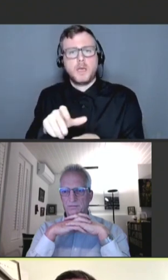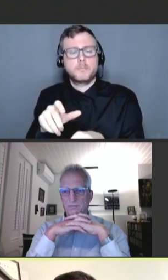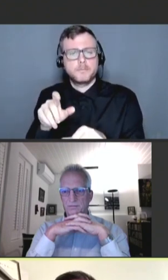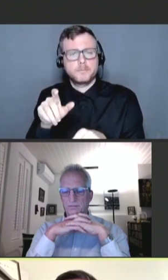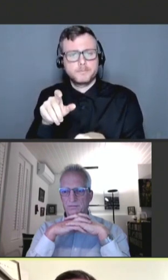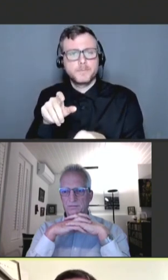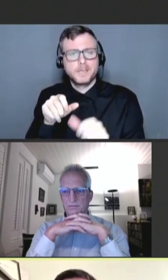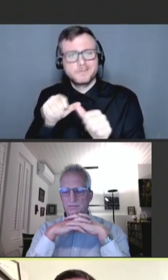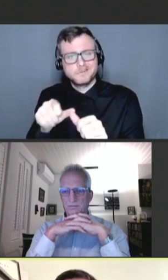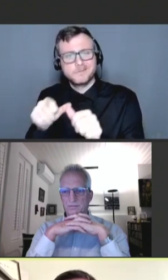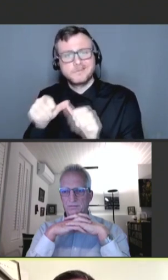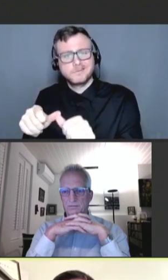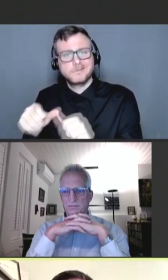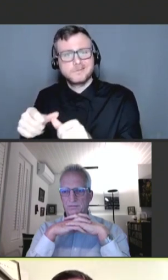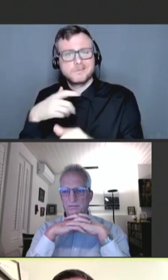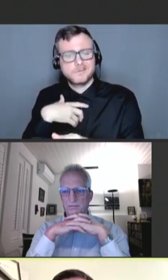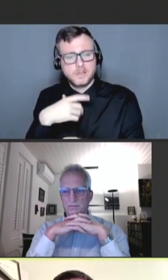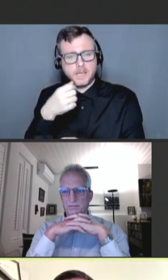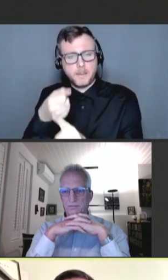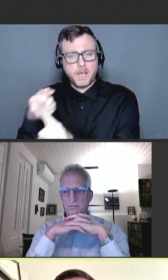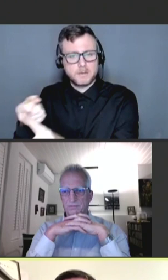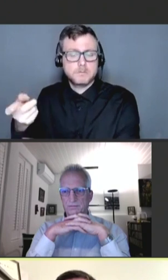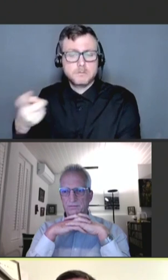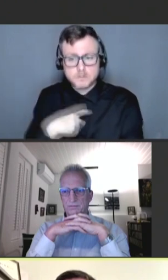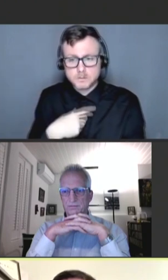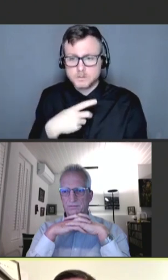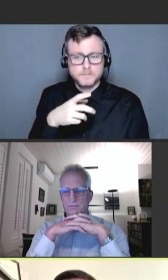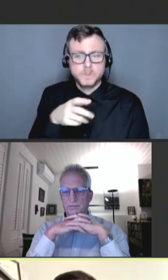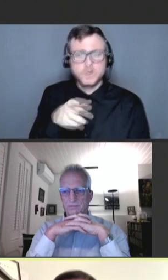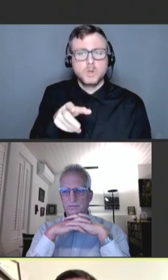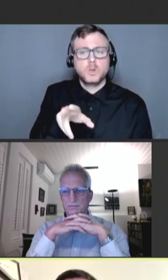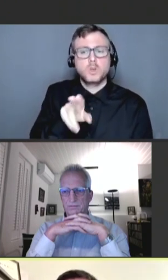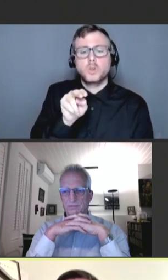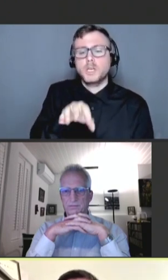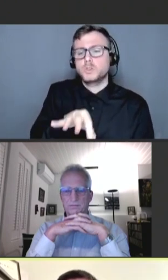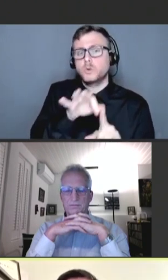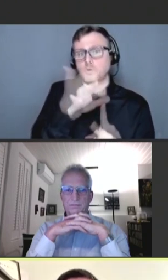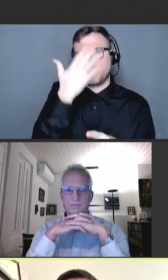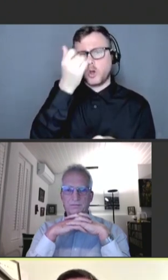and it's not, in that regard that -- it's unique because maybe it's novel and it's new on the earth